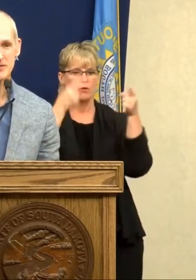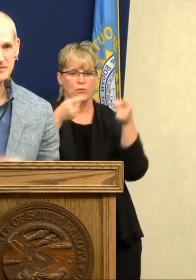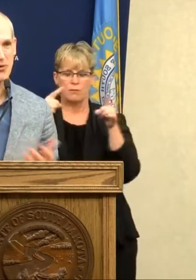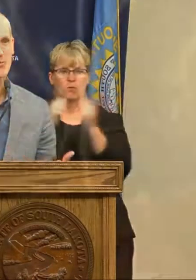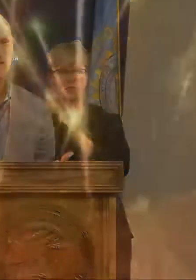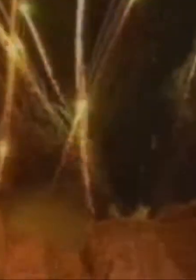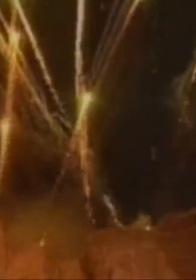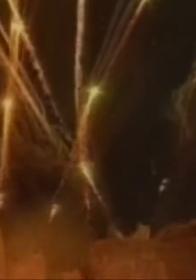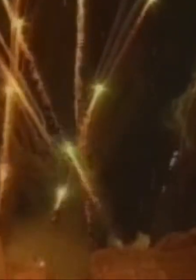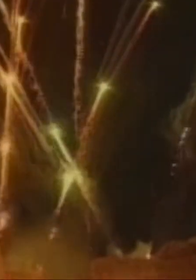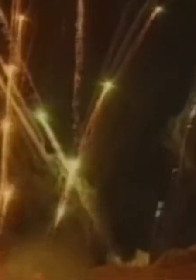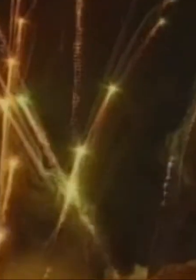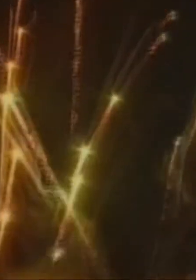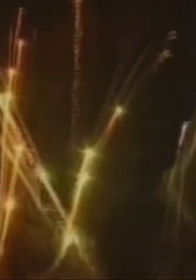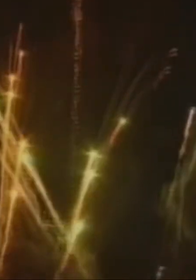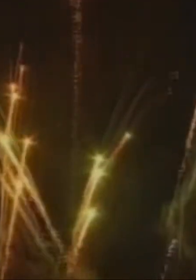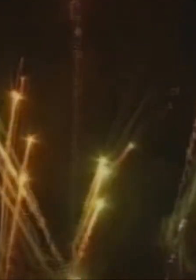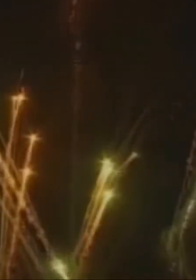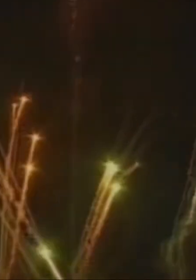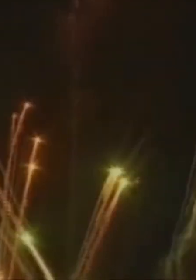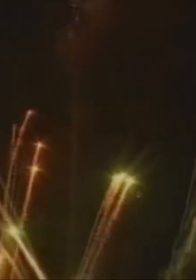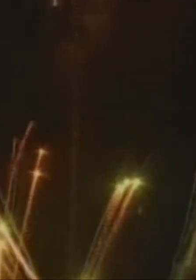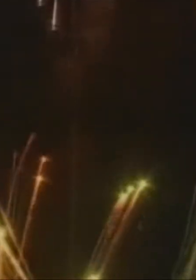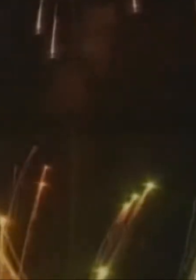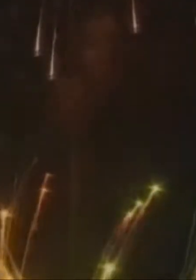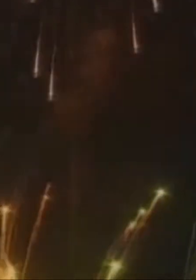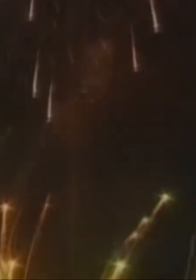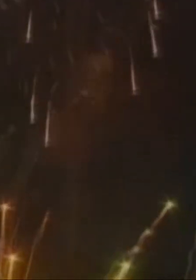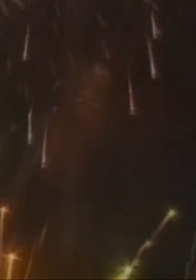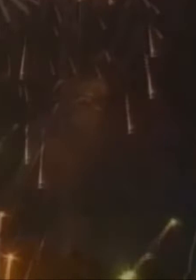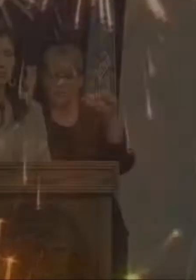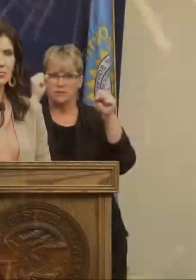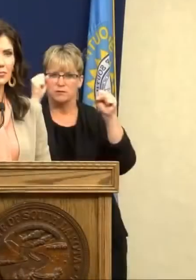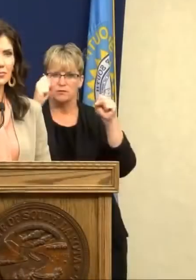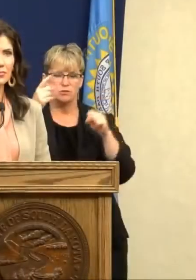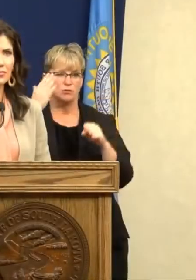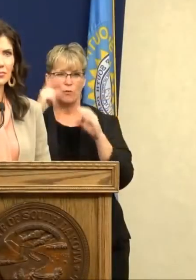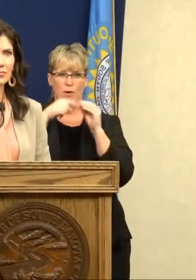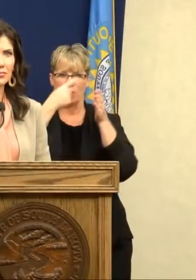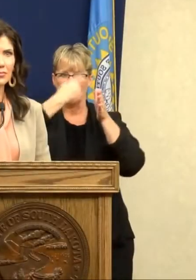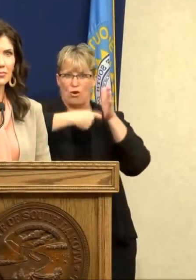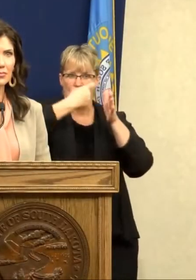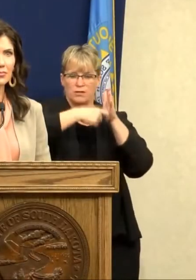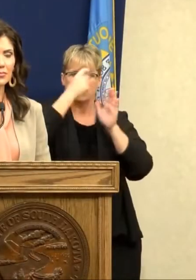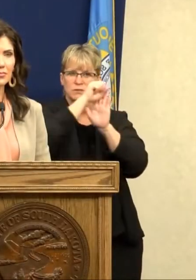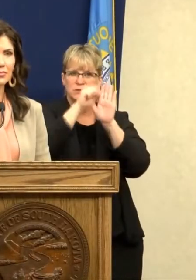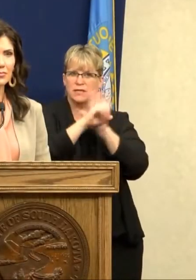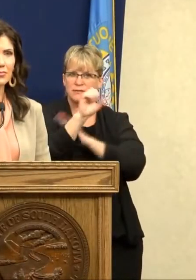FOR THESE FIREWORKS CELEBRATIONS TO COME TOGETHER. Reporter: ON JUNE 4th, SECRETARY JIM PAGAN AND GOVERNOR CHRISTIE NOMA